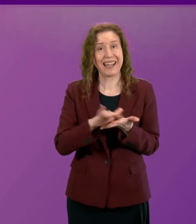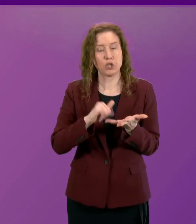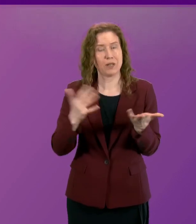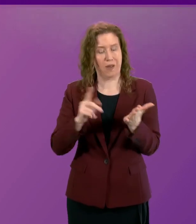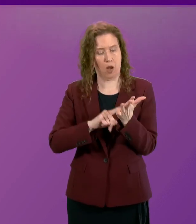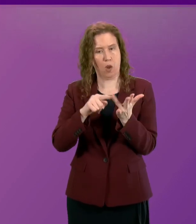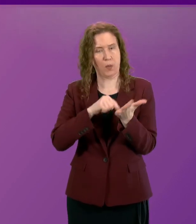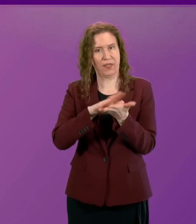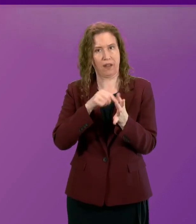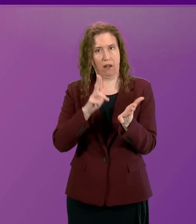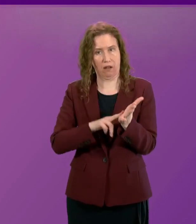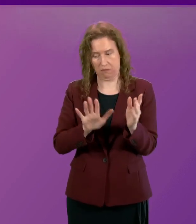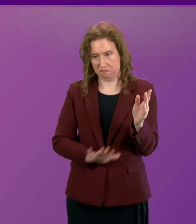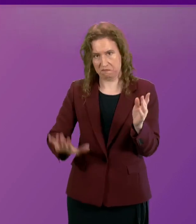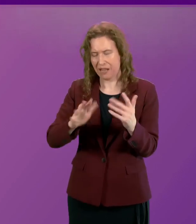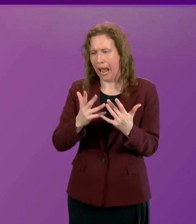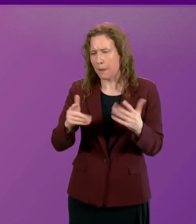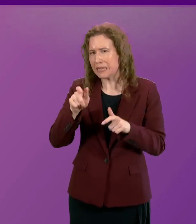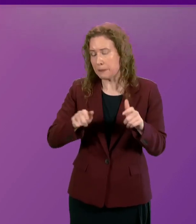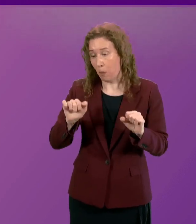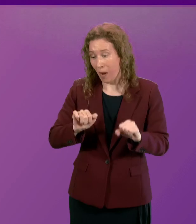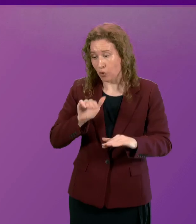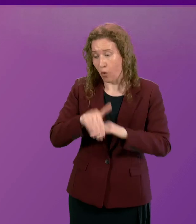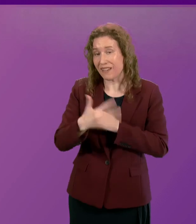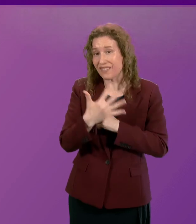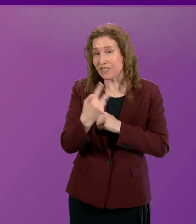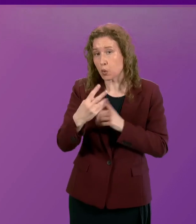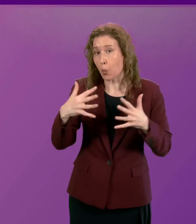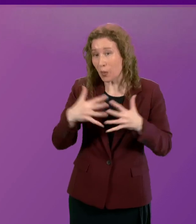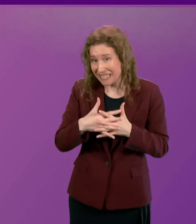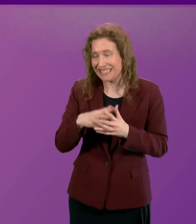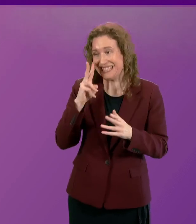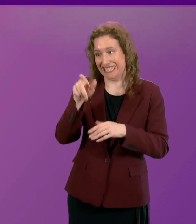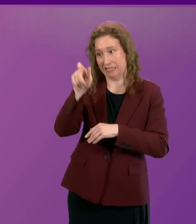the number of people who are waiting for more than 52 weeks to see a dermatologist